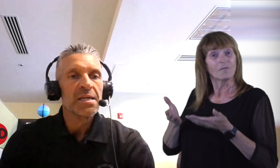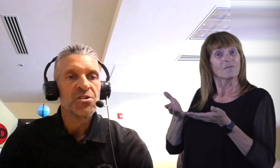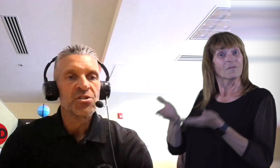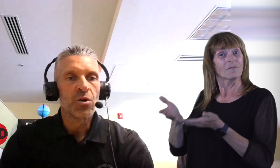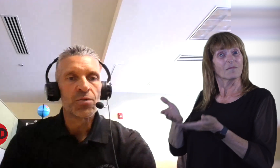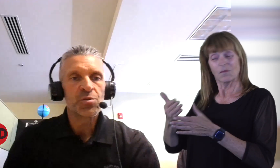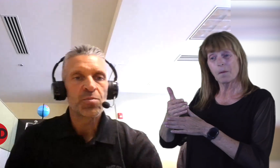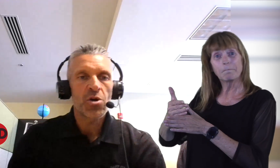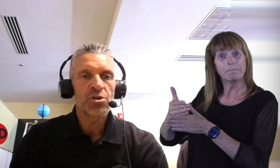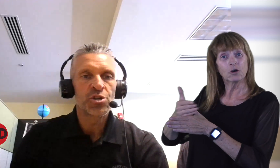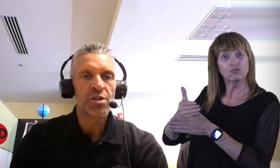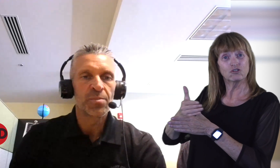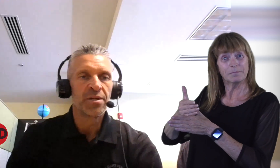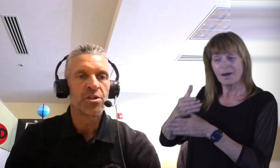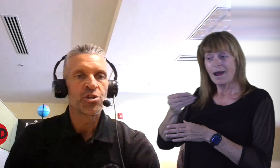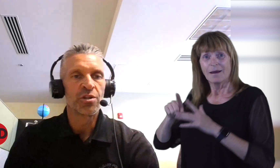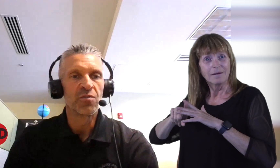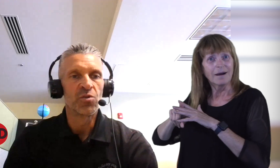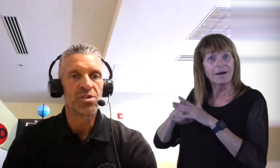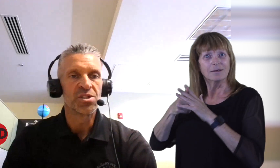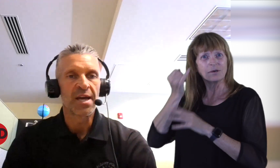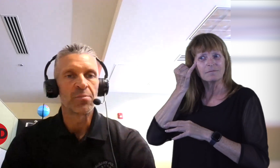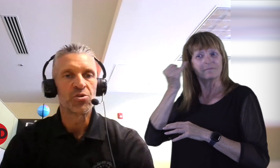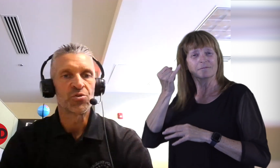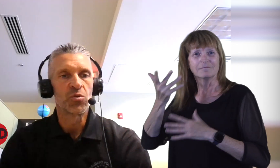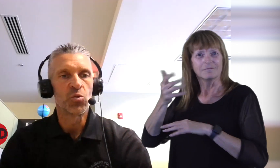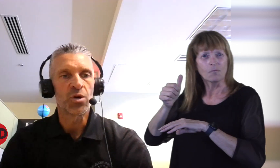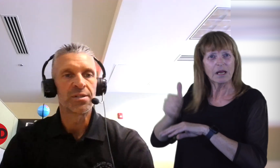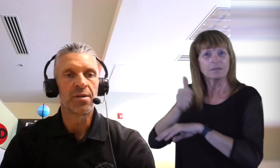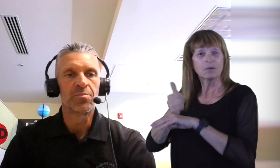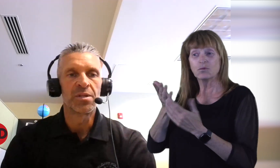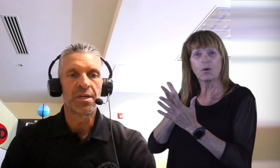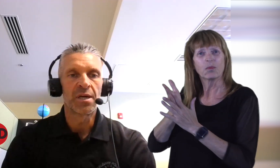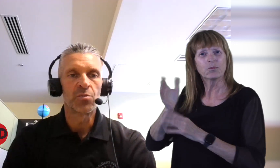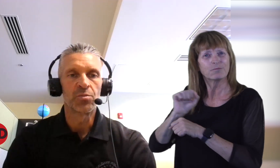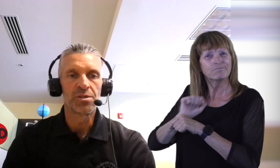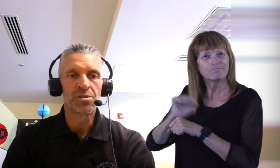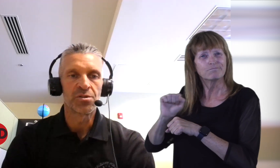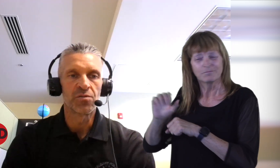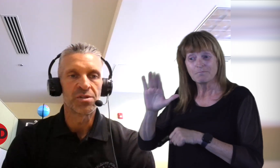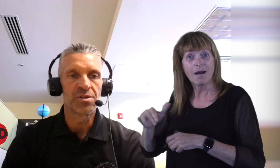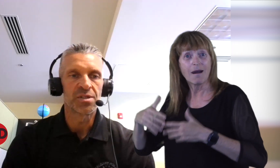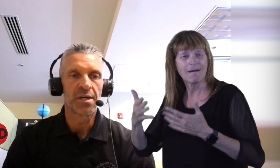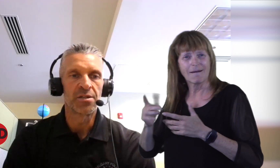This partnership and initiative was established through the work done